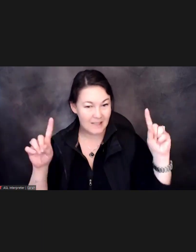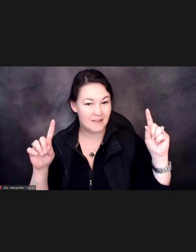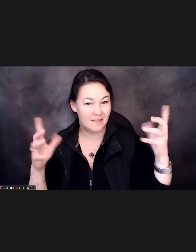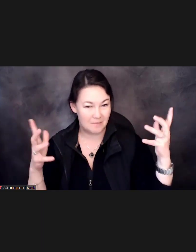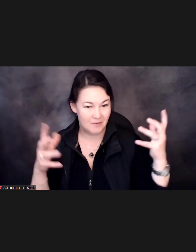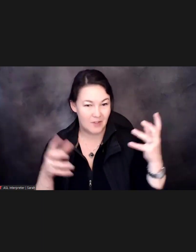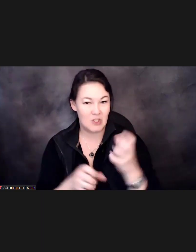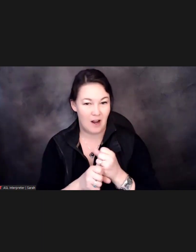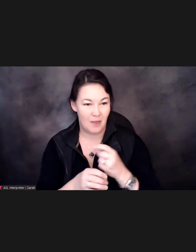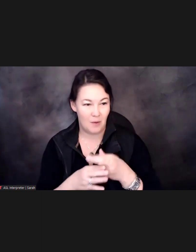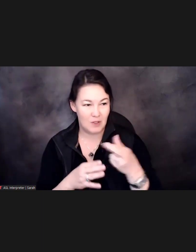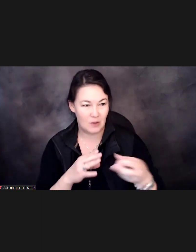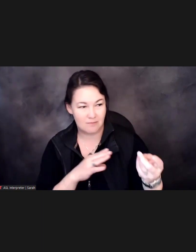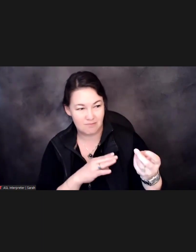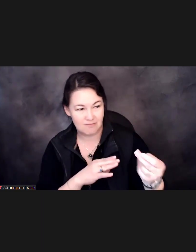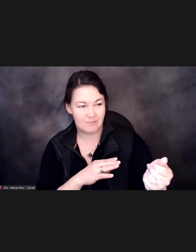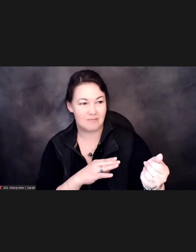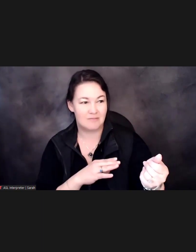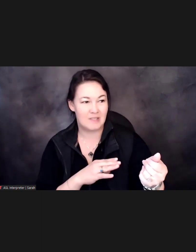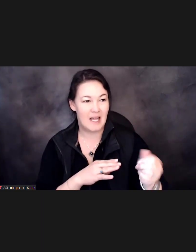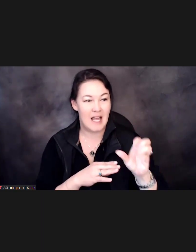So, that means they got their results already.